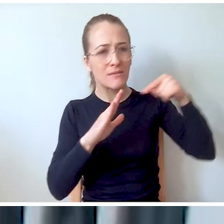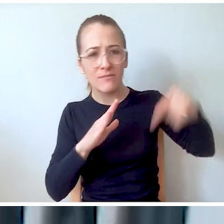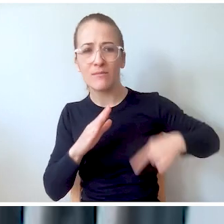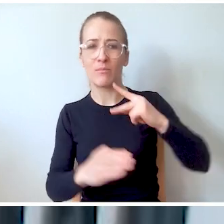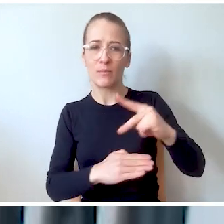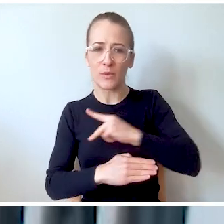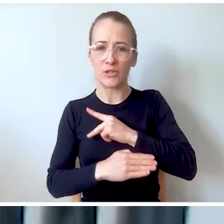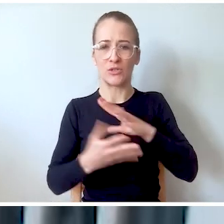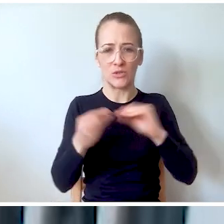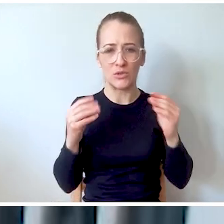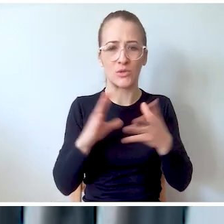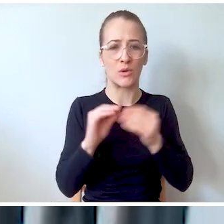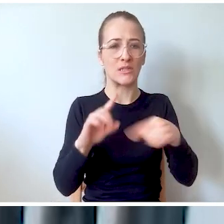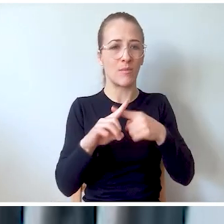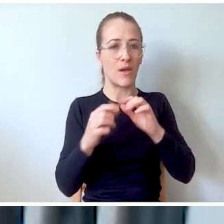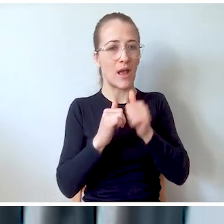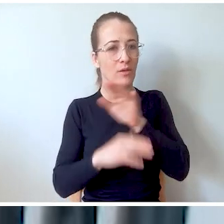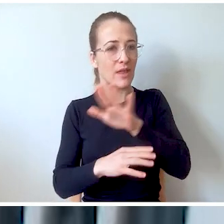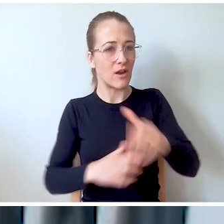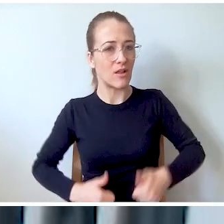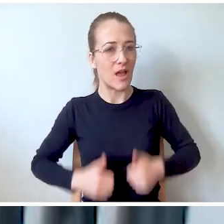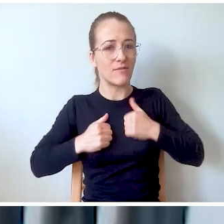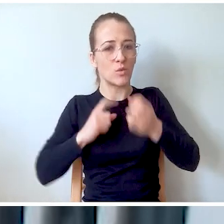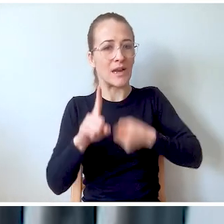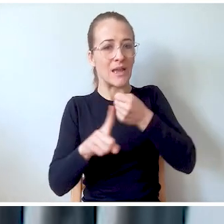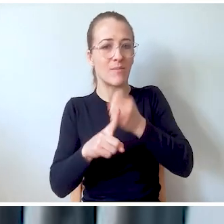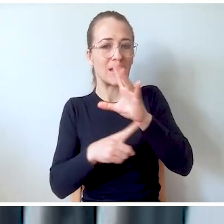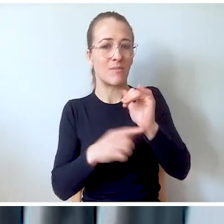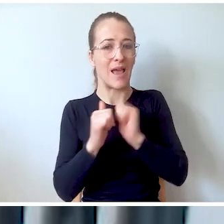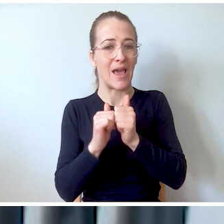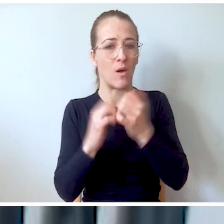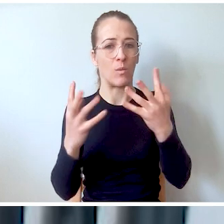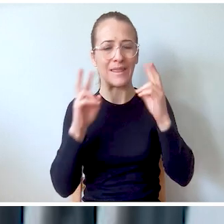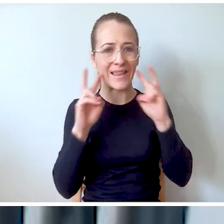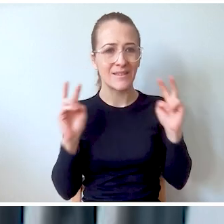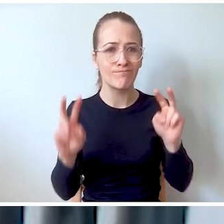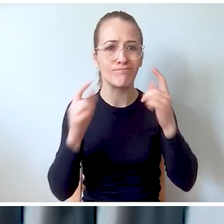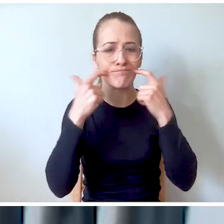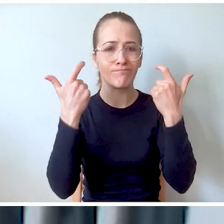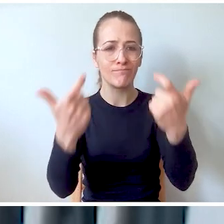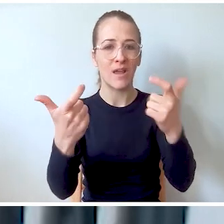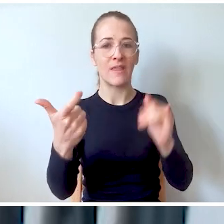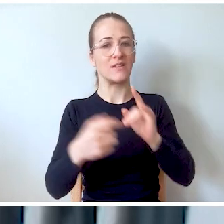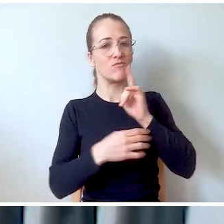about how their lives were impacted by what they had seen. And that is just so impactful for me.